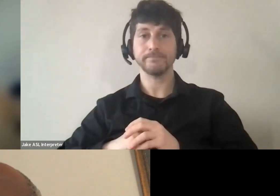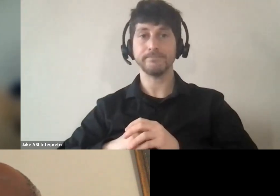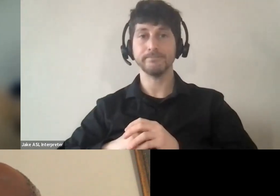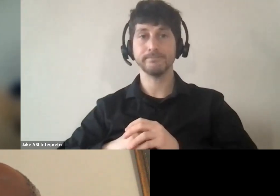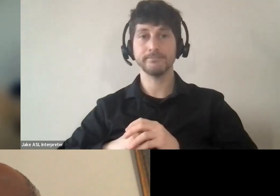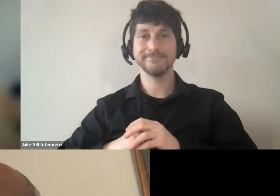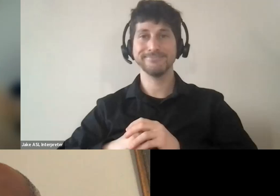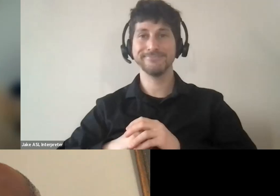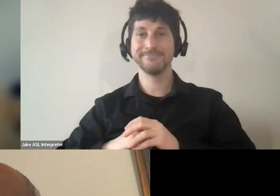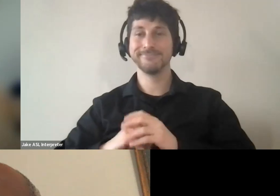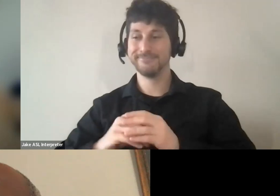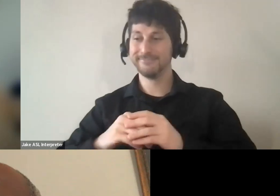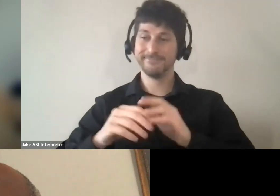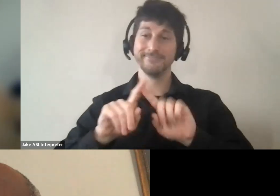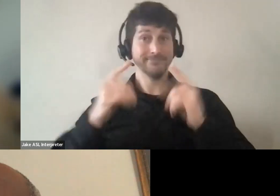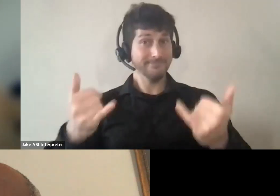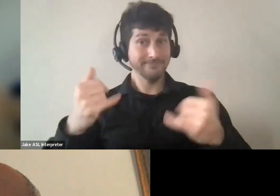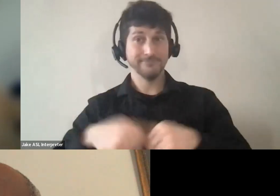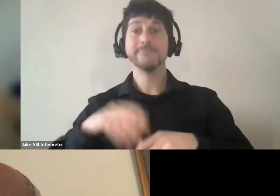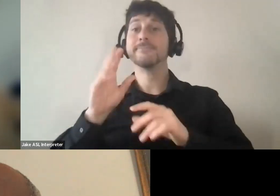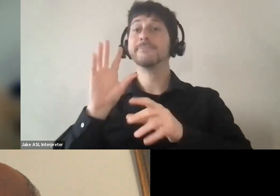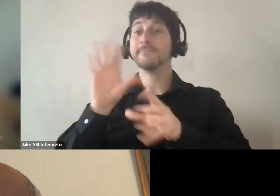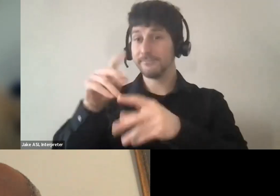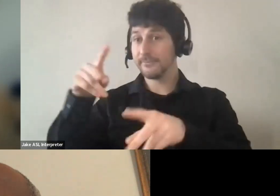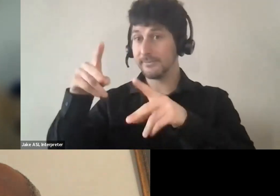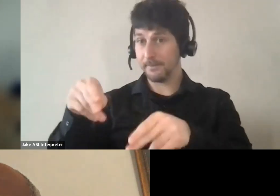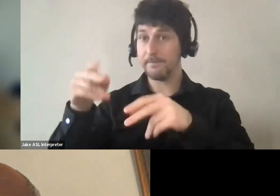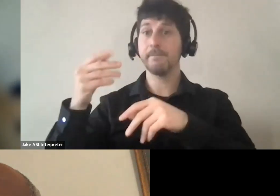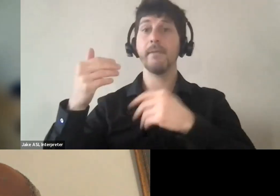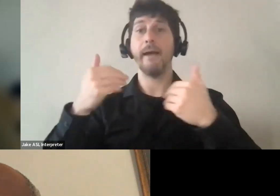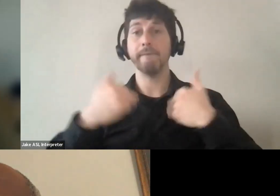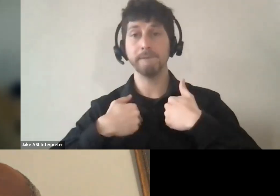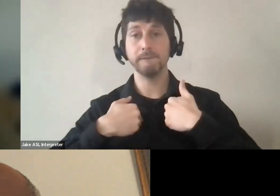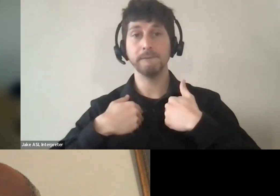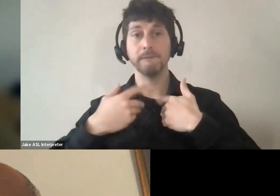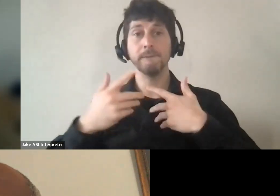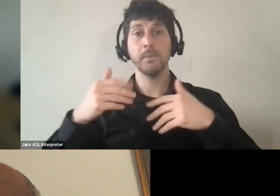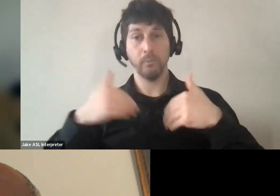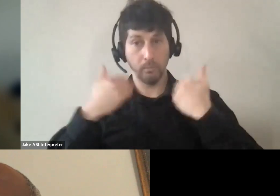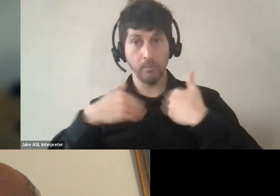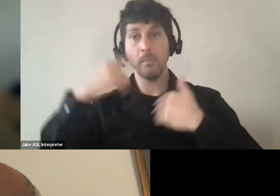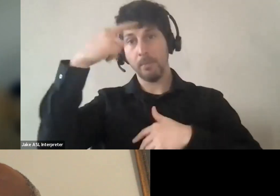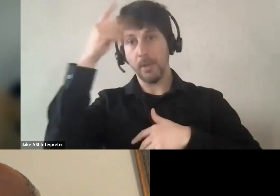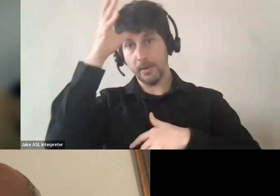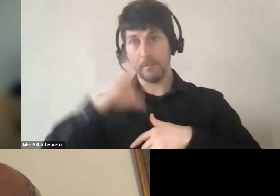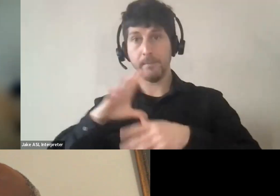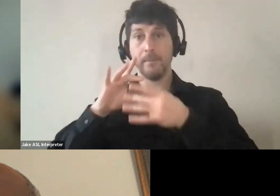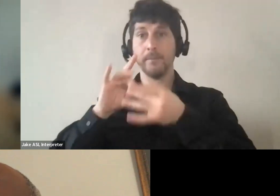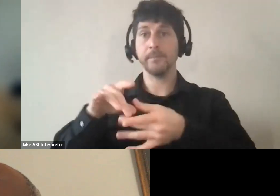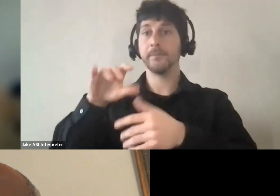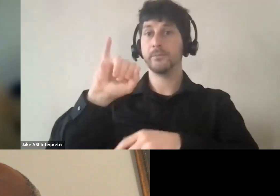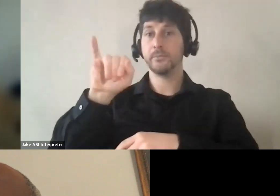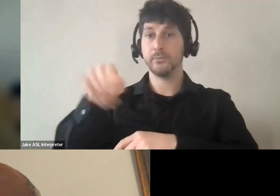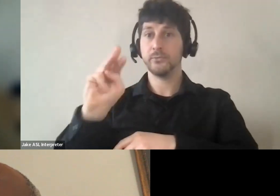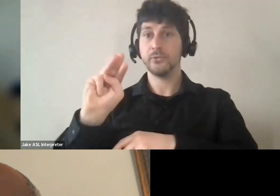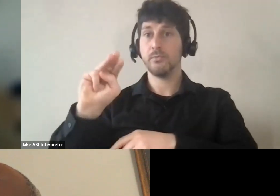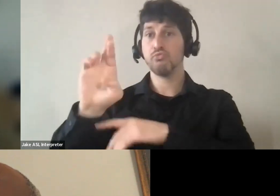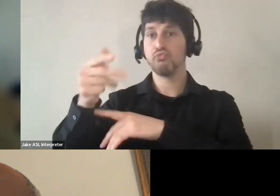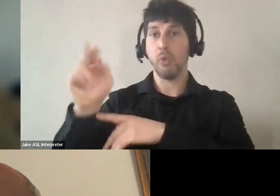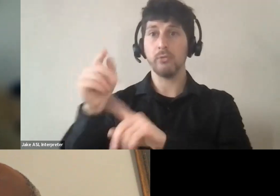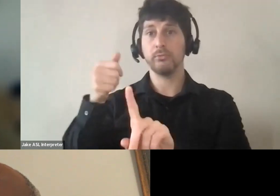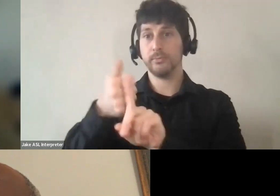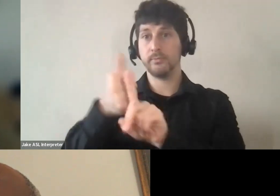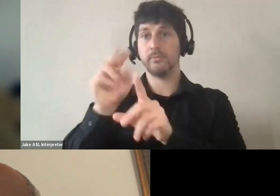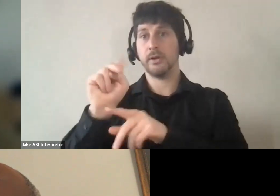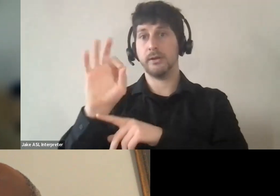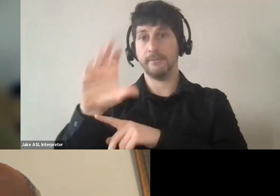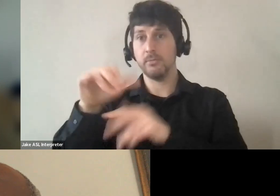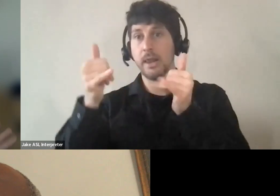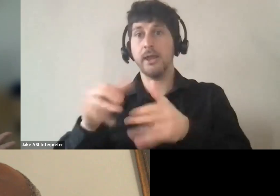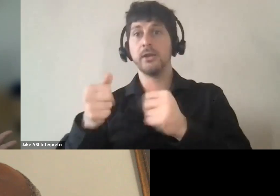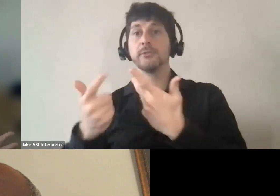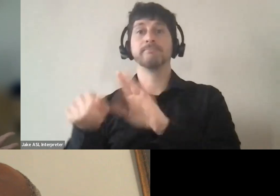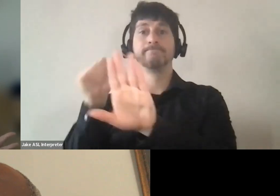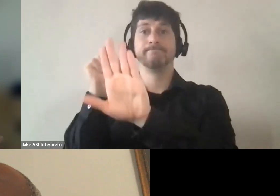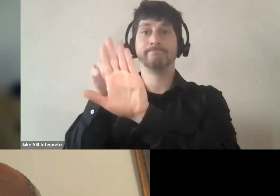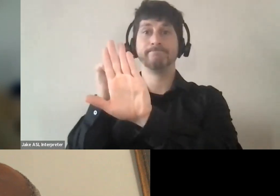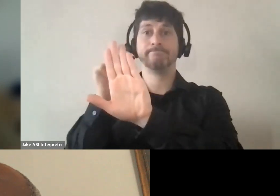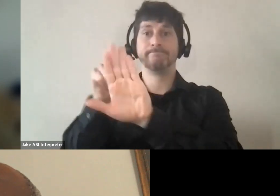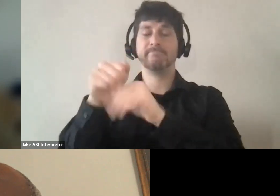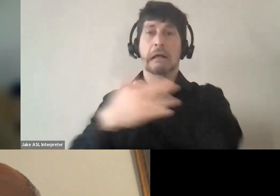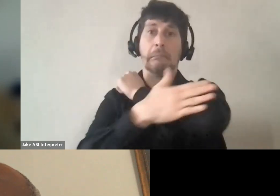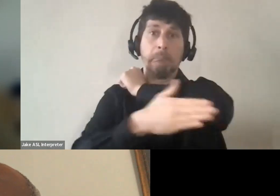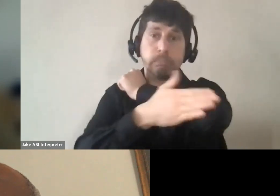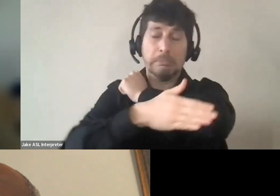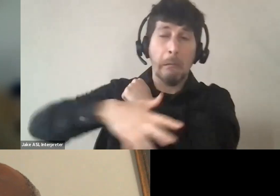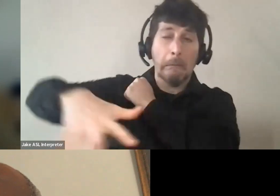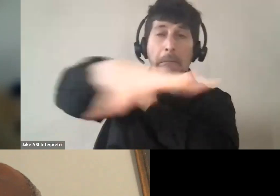Right now.